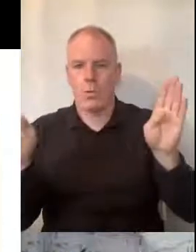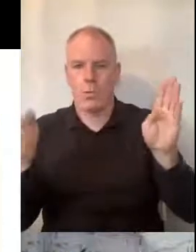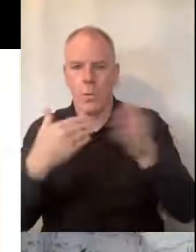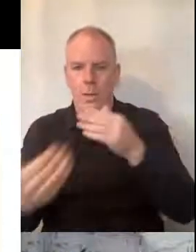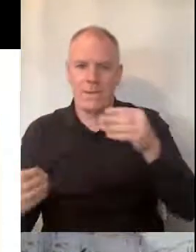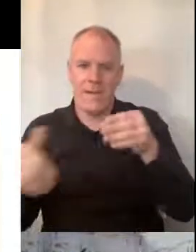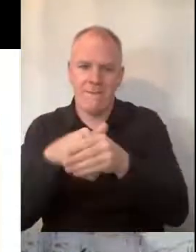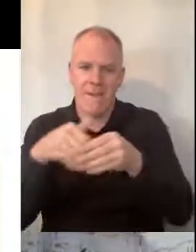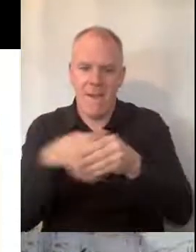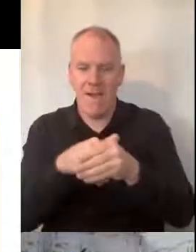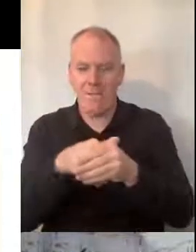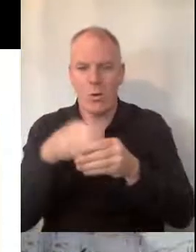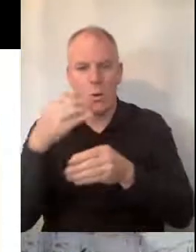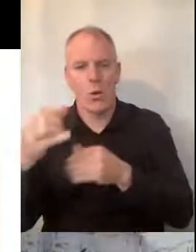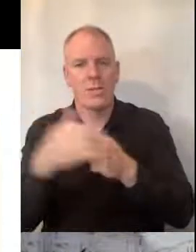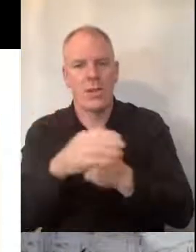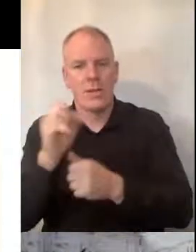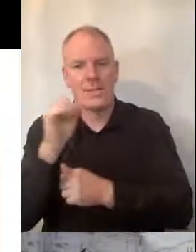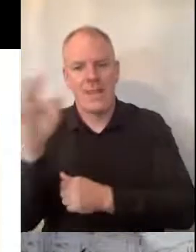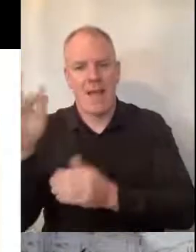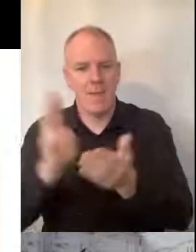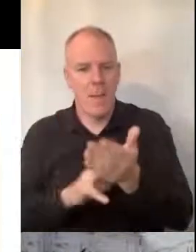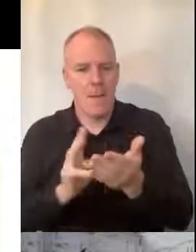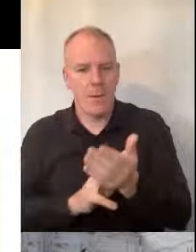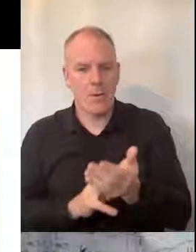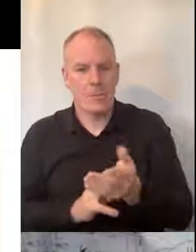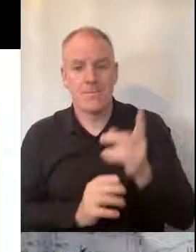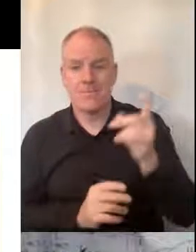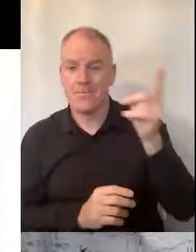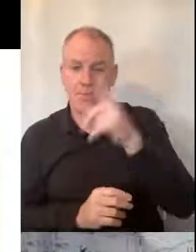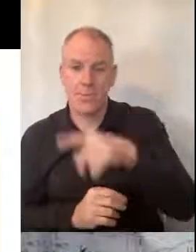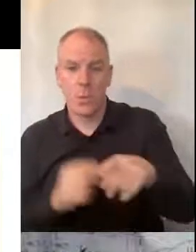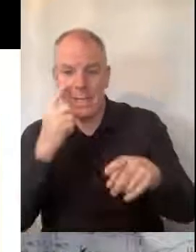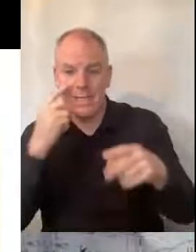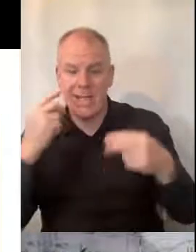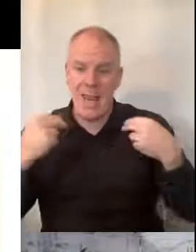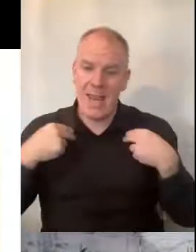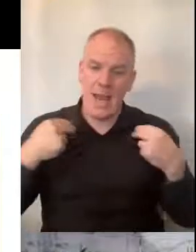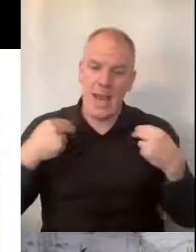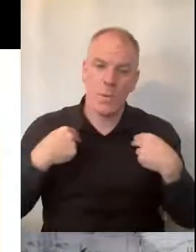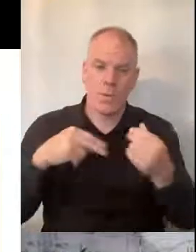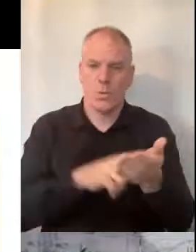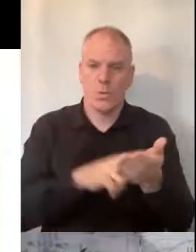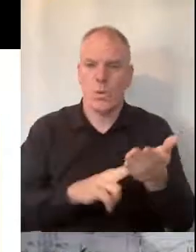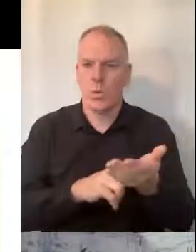in the course for our faculty. But you'll start to look at the language here and I think what's important